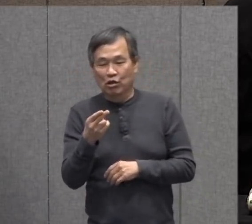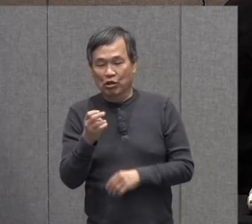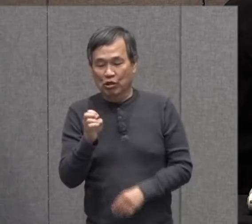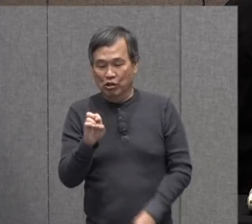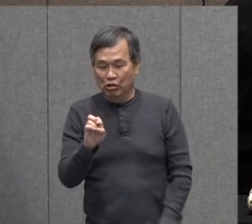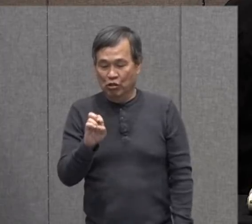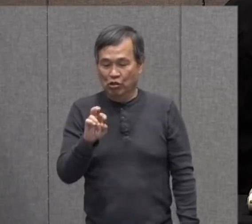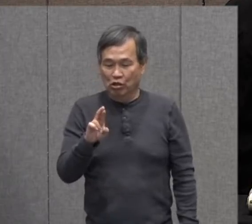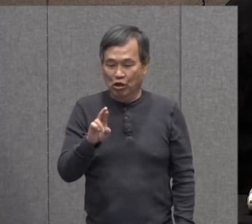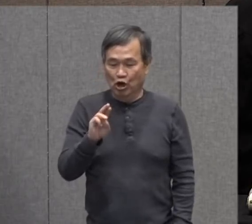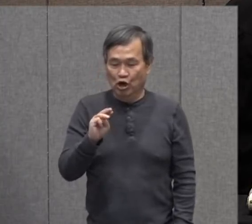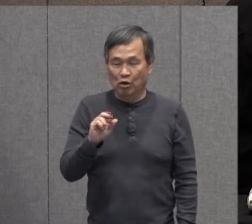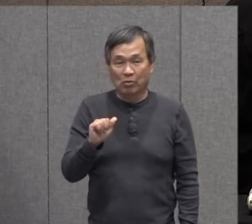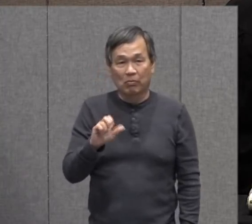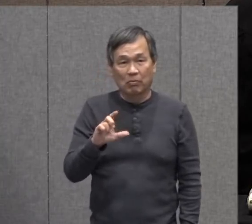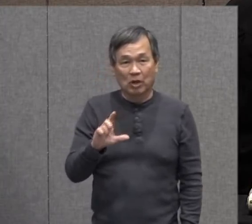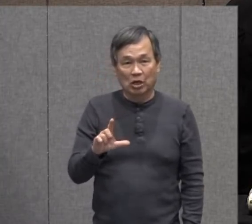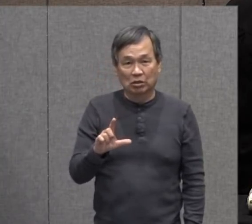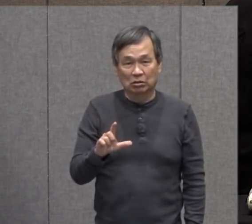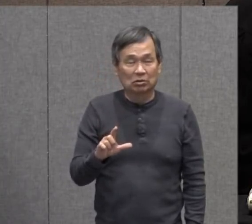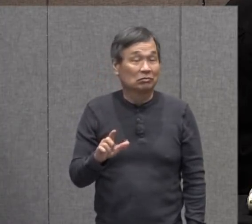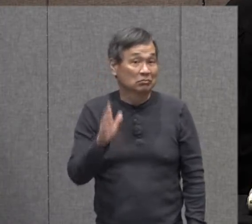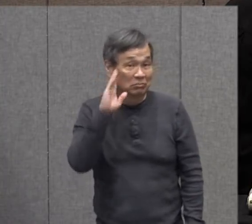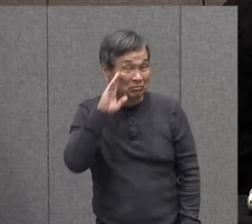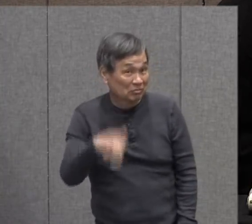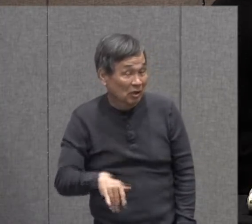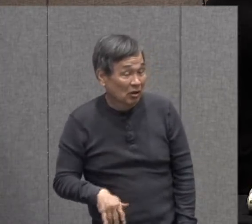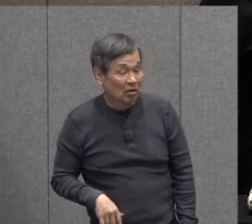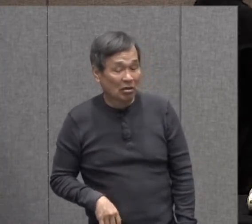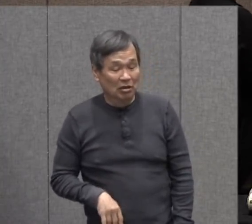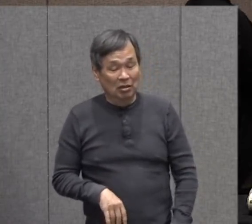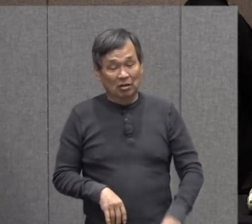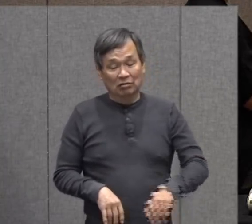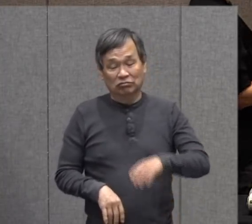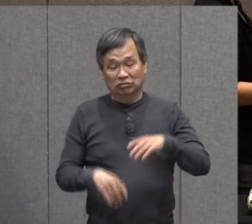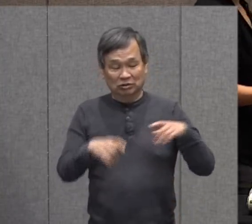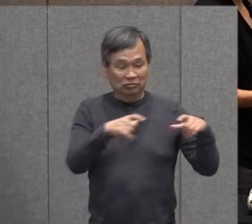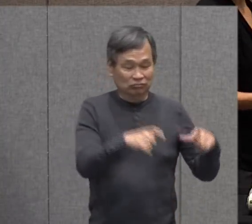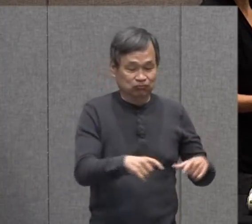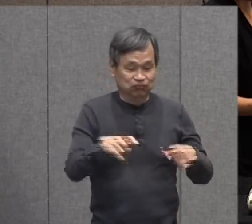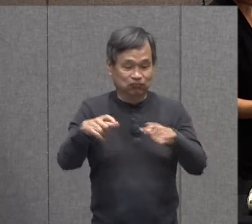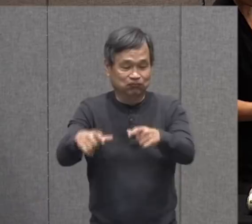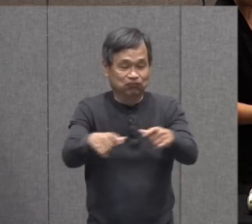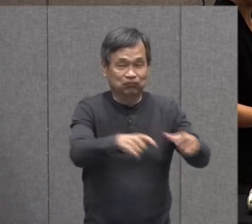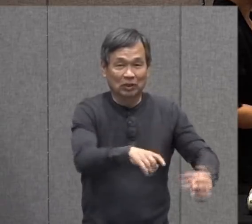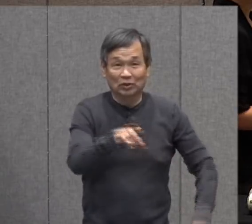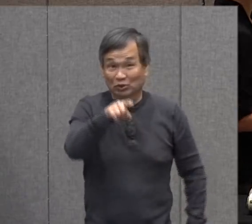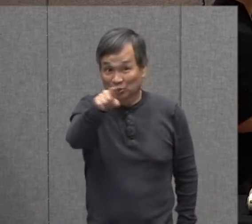when we use a stove to cook our food. Maybe you have an electric stove, maybe you have a gas stove.